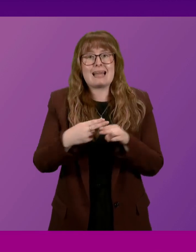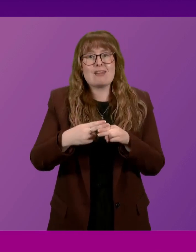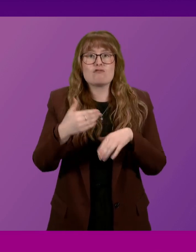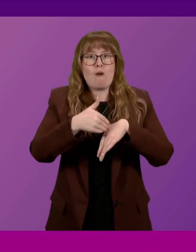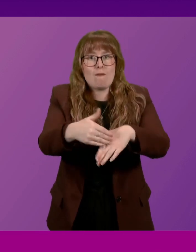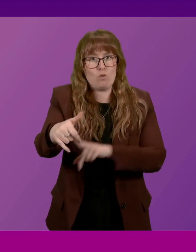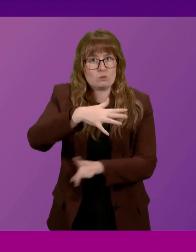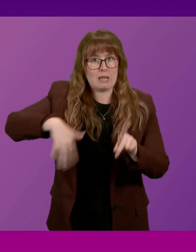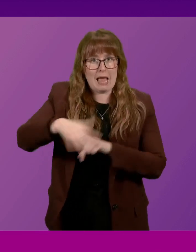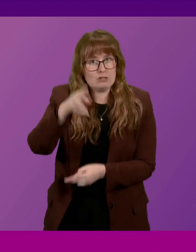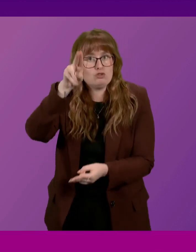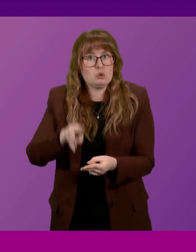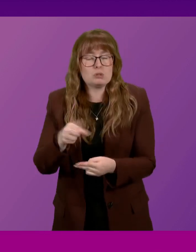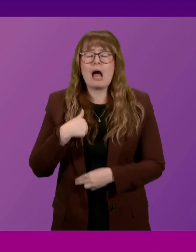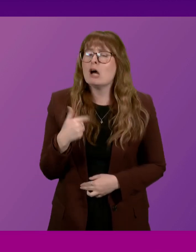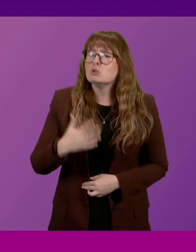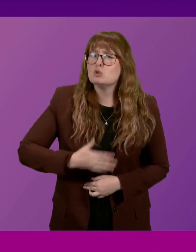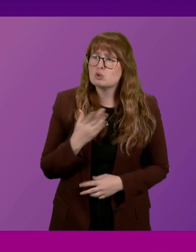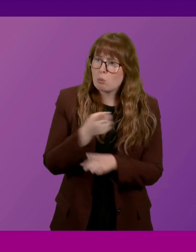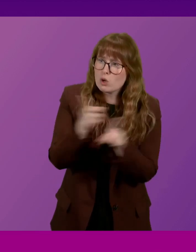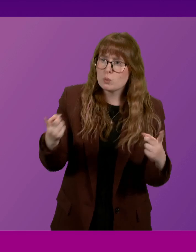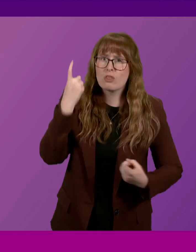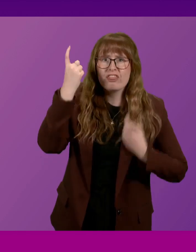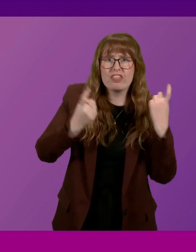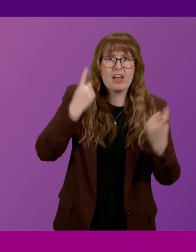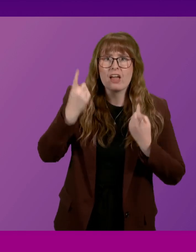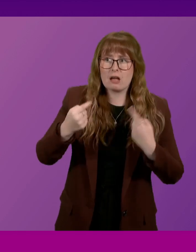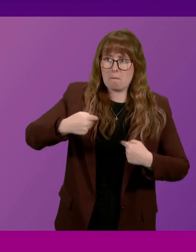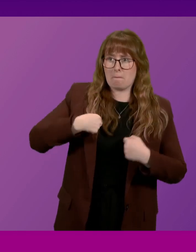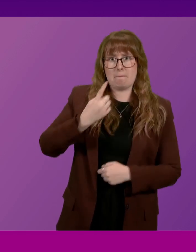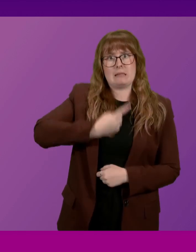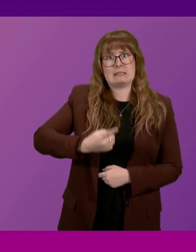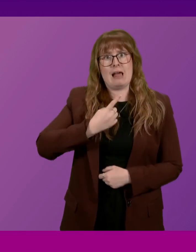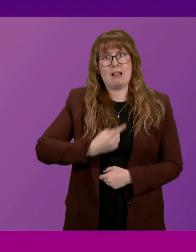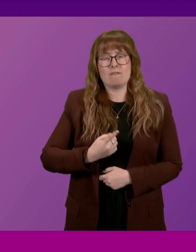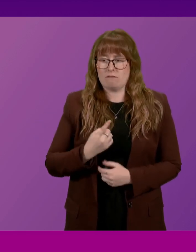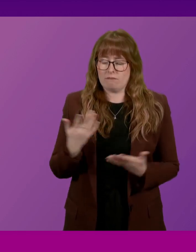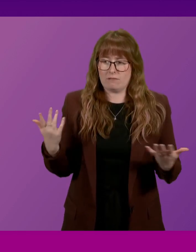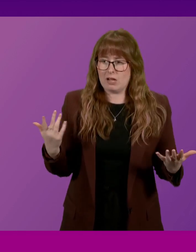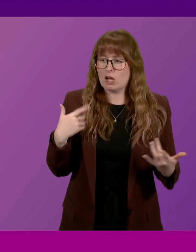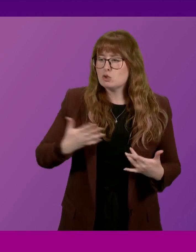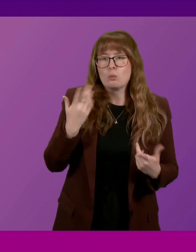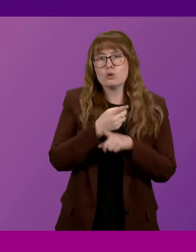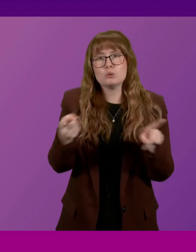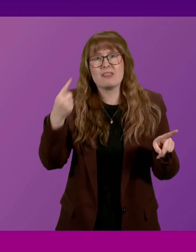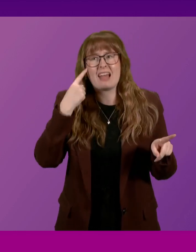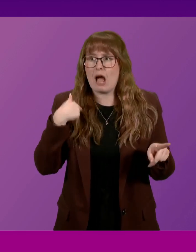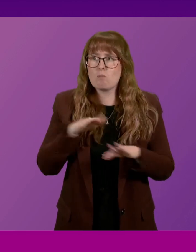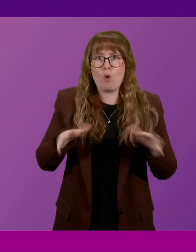I would not for a moment want members to consider that I do not accept, in any way, the seriousness